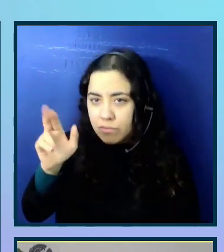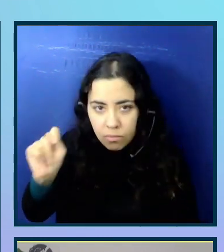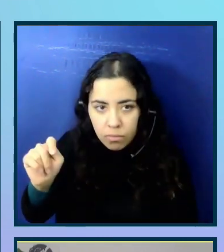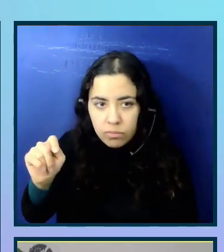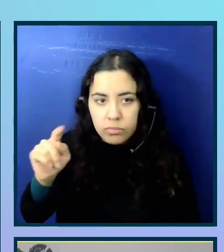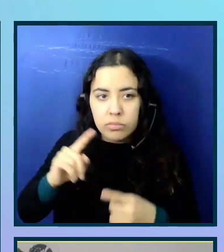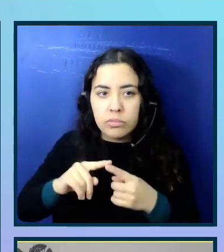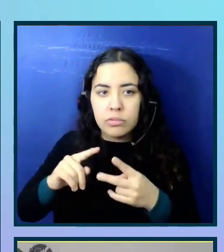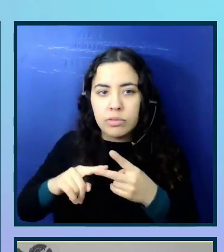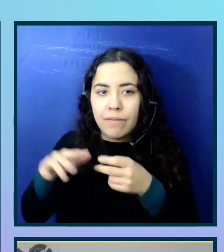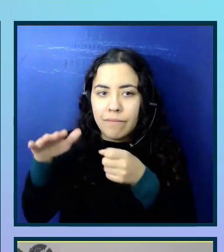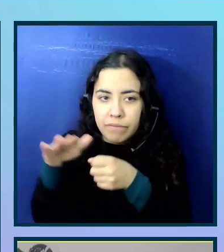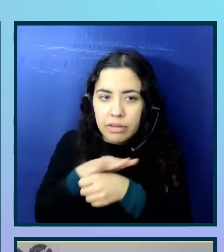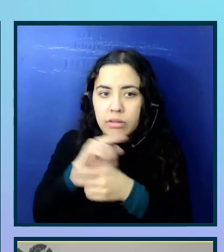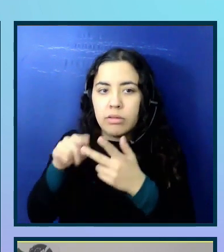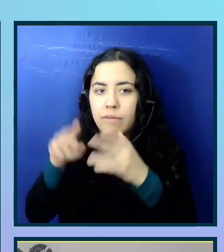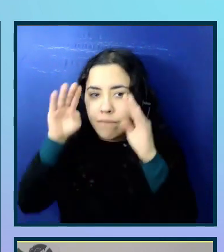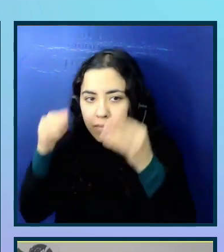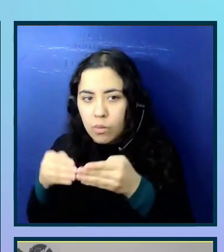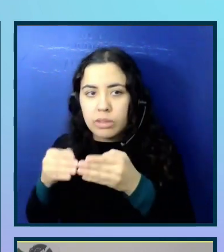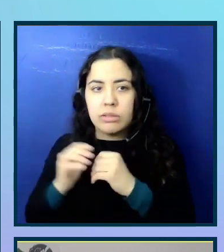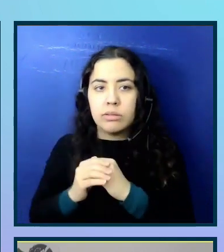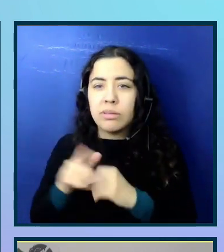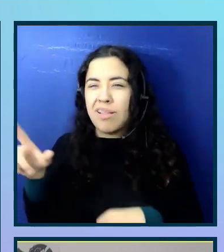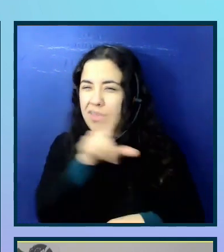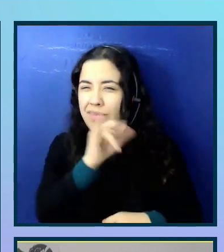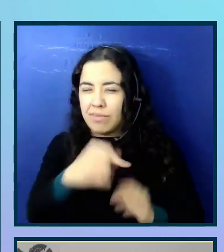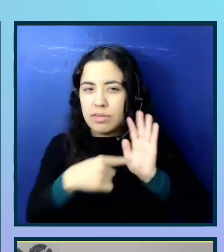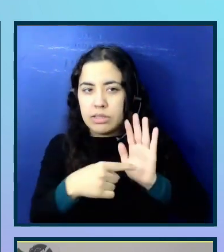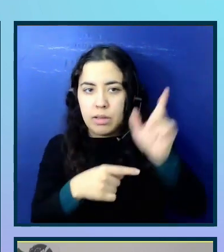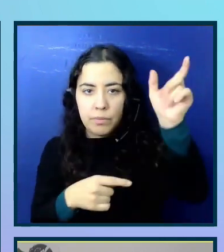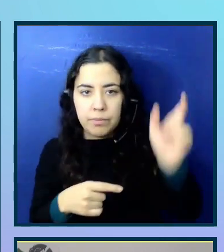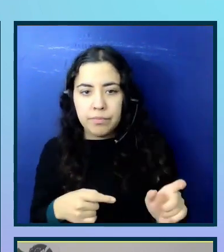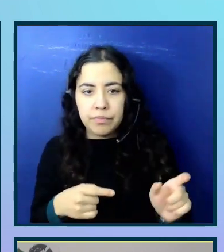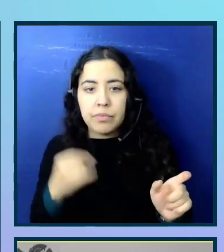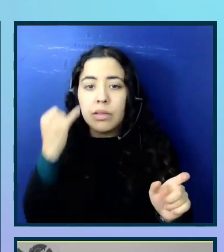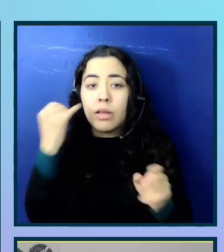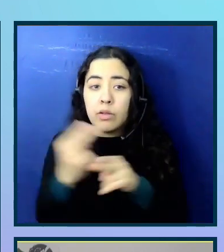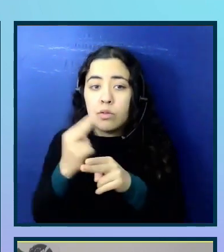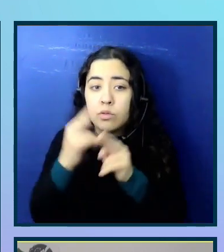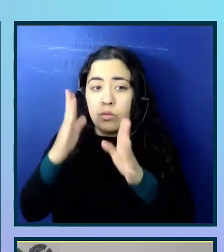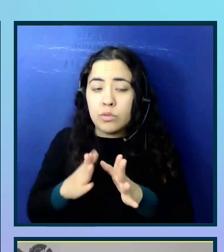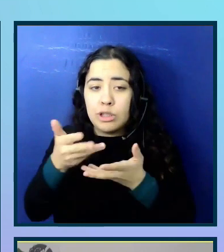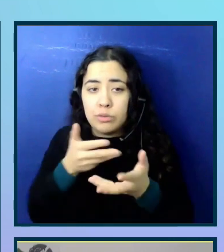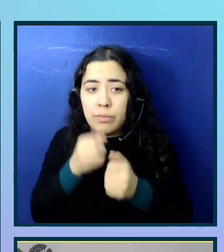So this is the example on the left. But for form fields, when users start to interact with them, I might have some extra statuses,